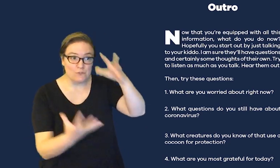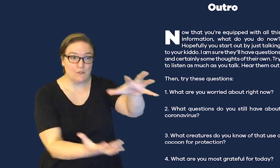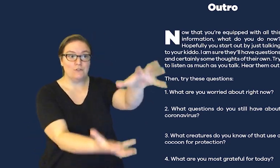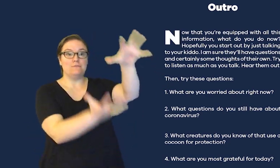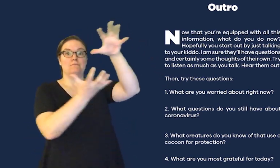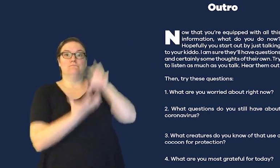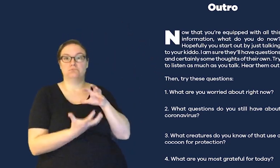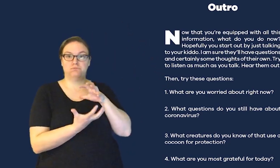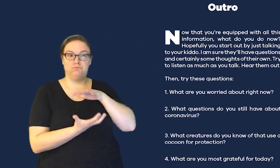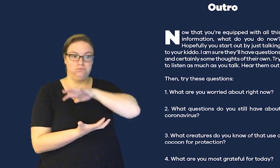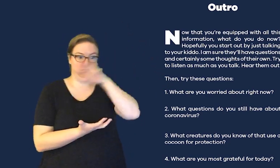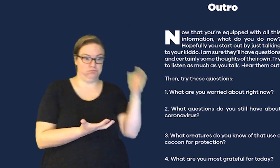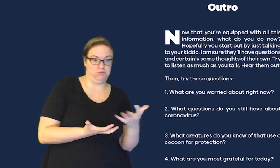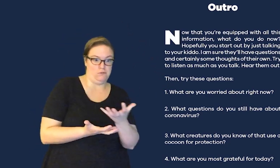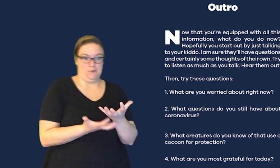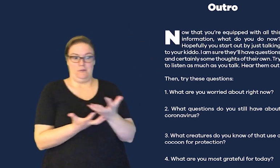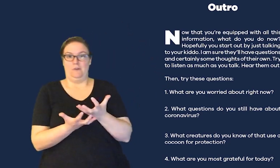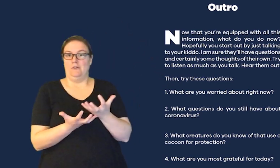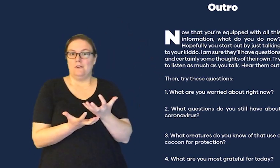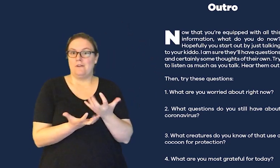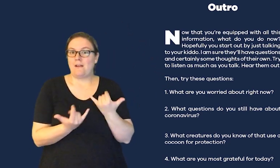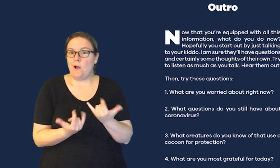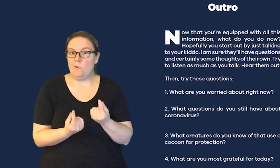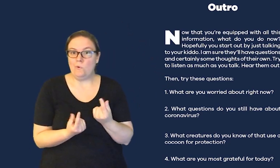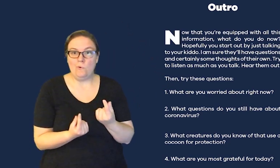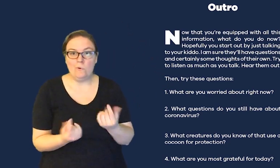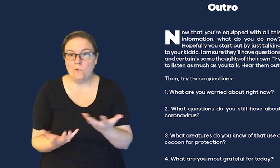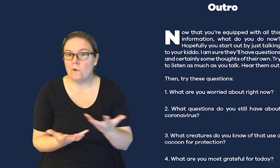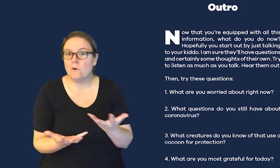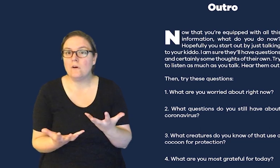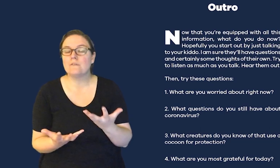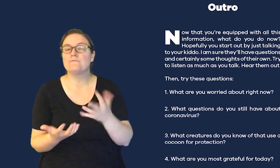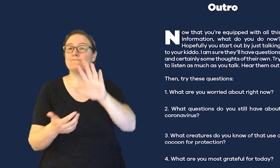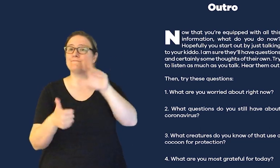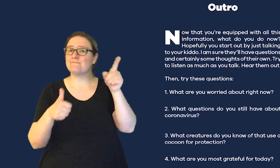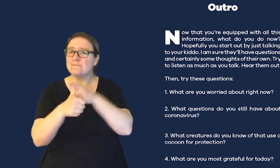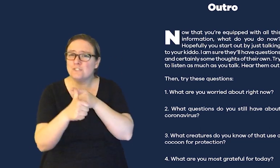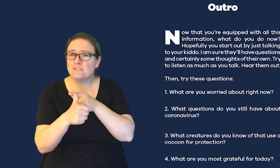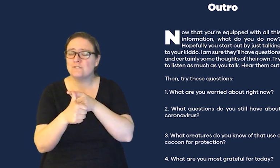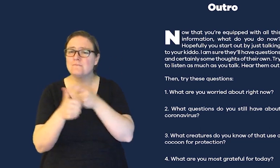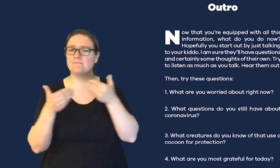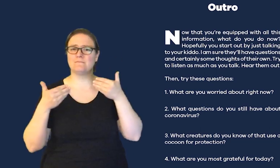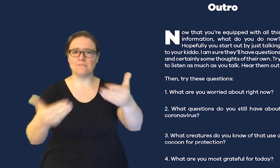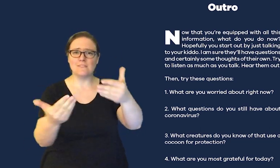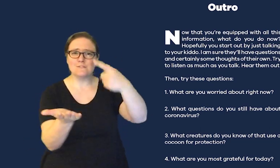Now that you're equipped with all this information, what do you do now?